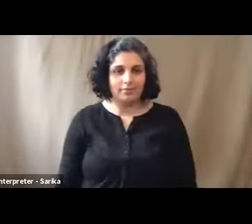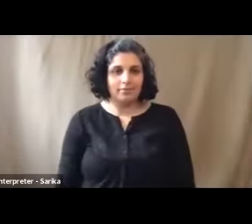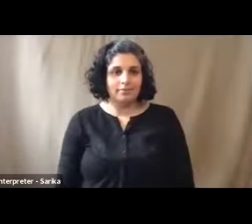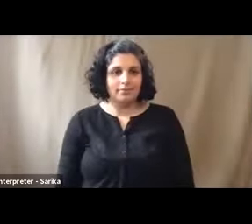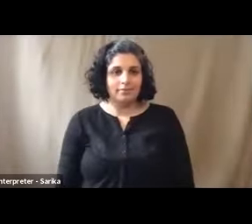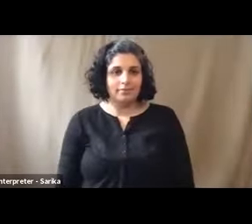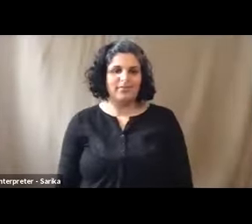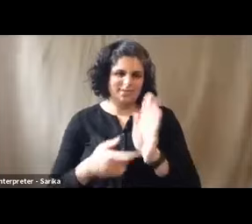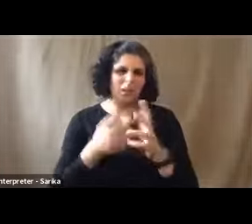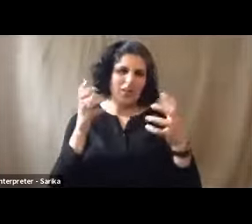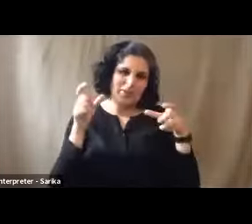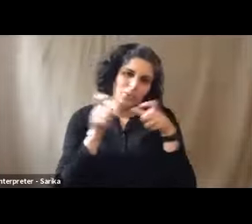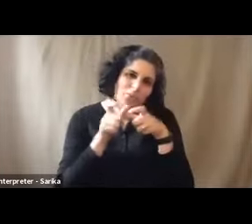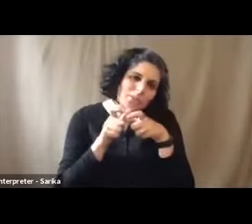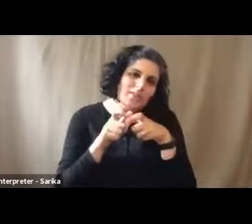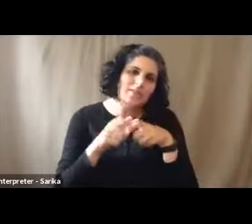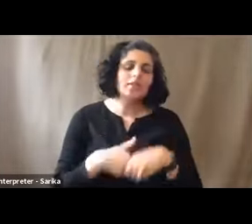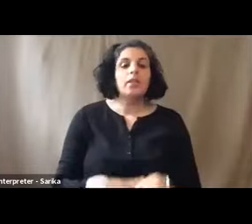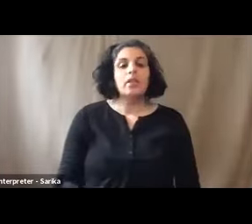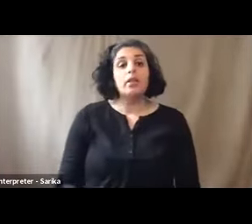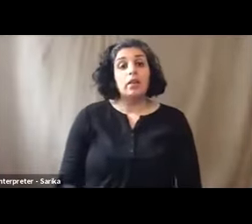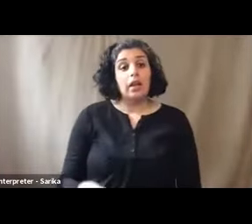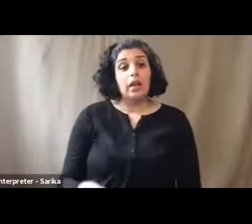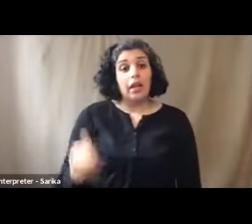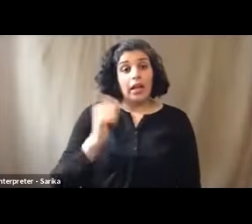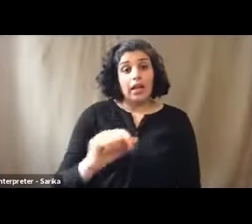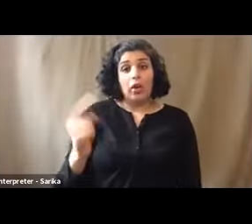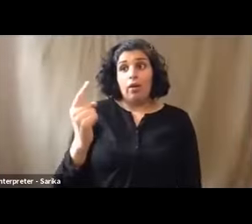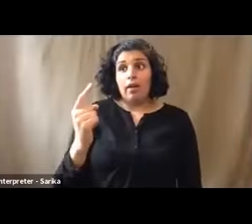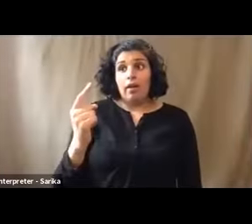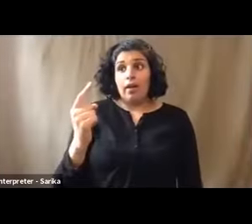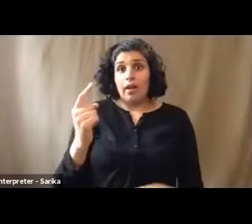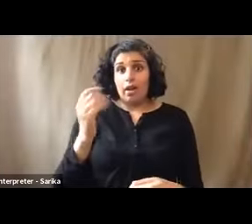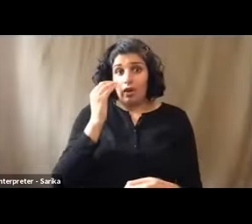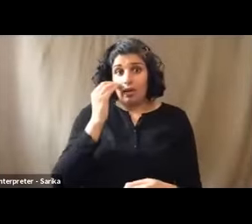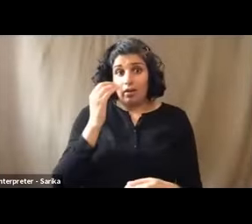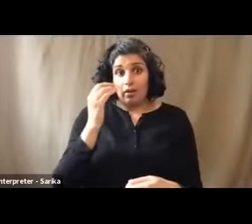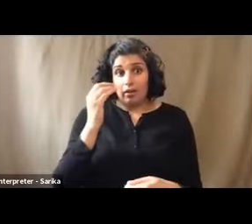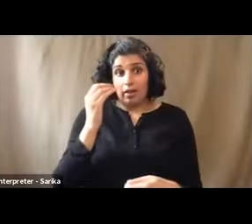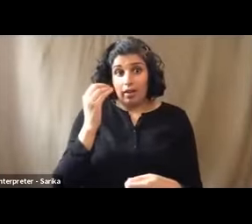And does anyone have places where they can get the free face masks?